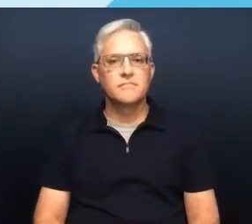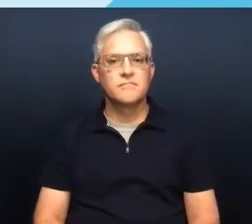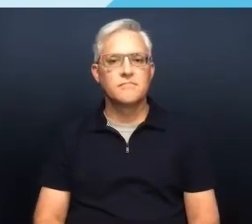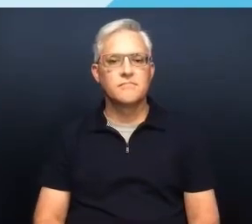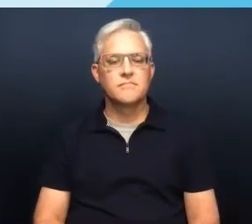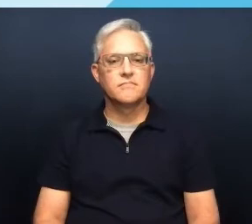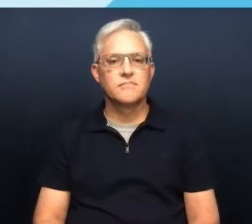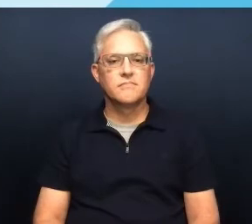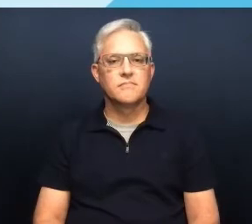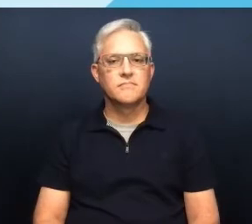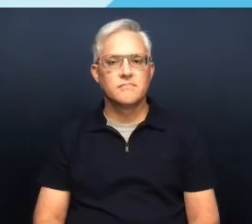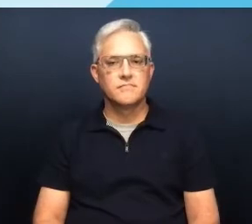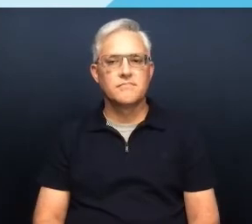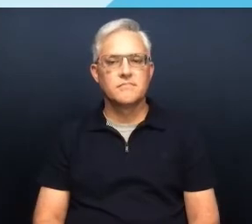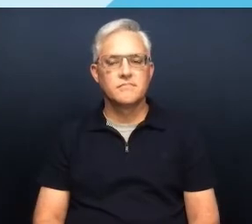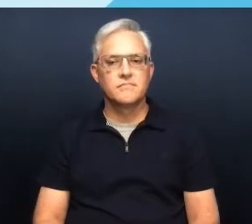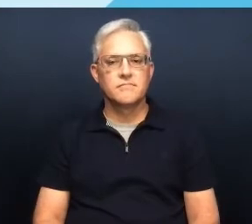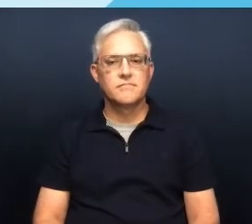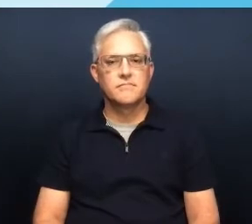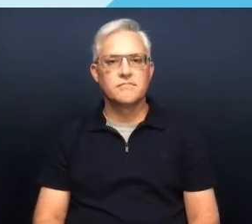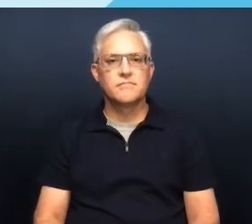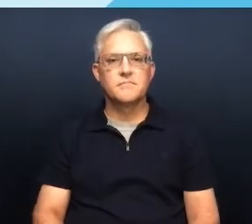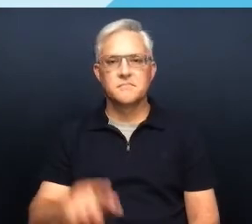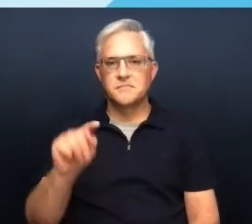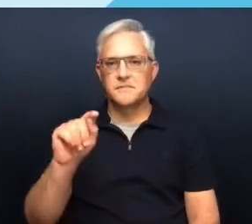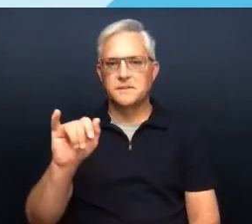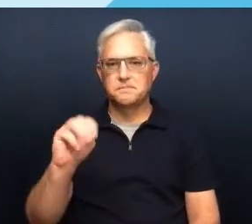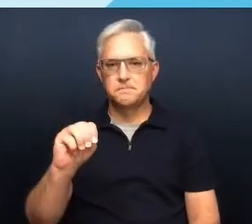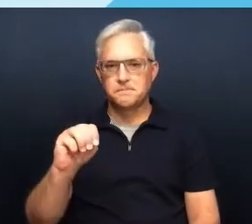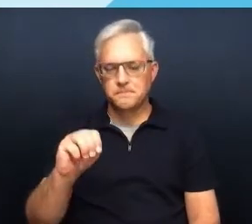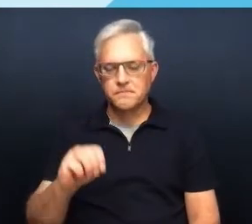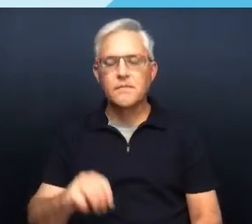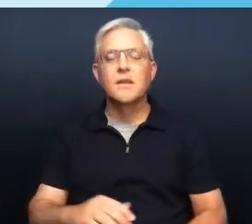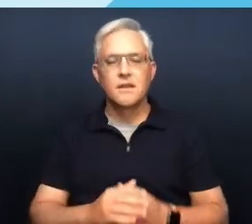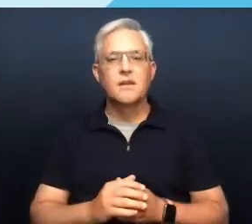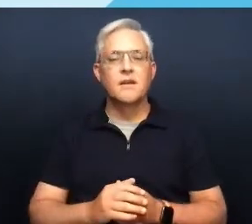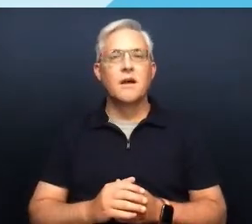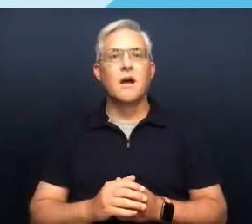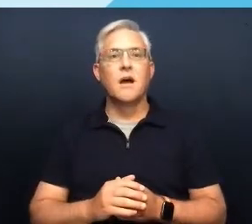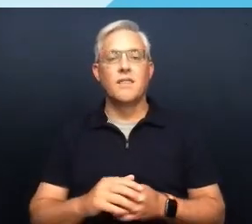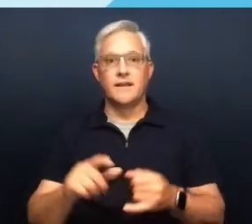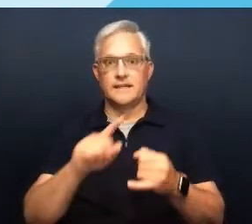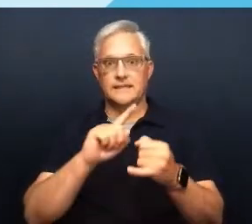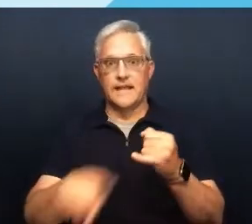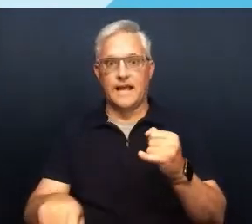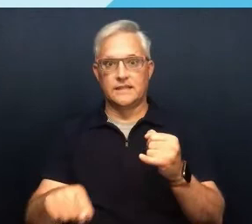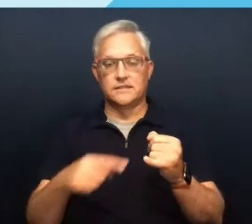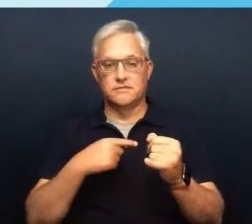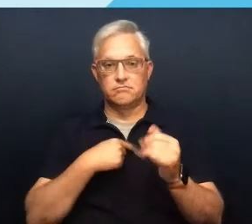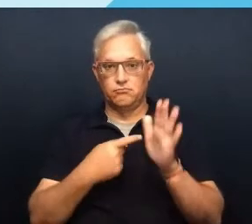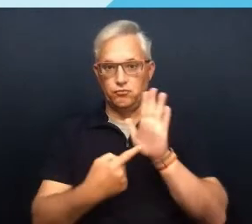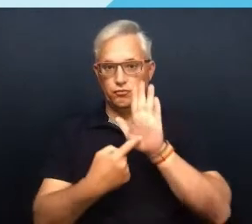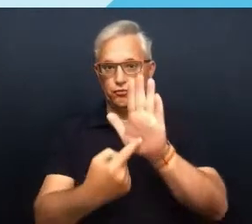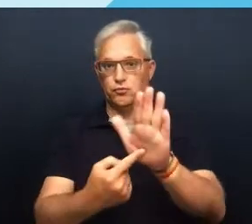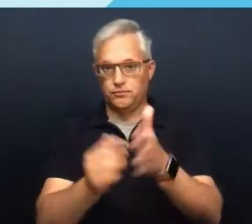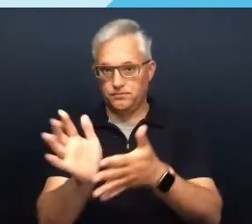Okay and the last demonstration I'm going to show I connected my iPhone and what